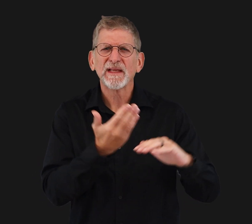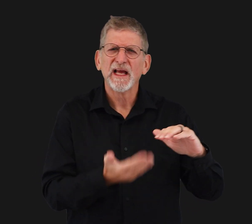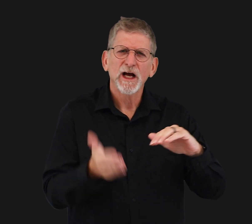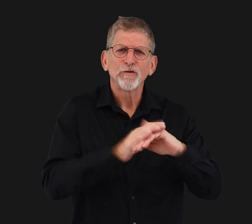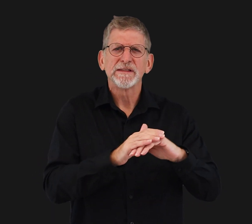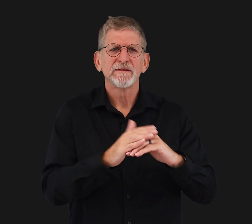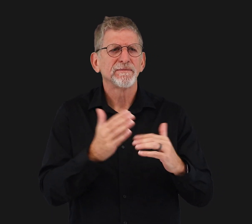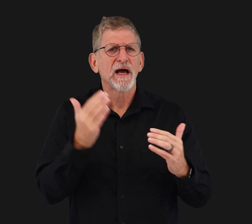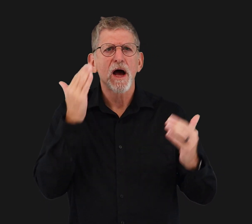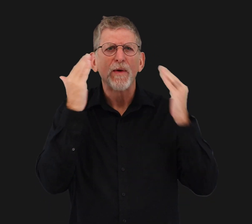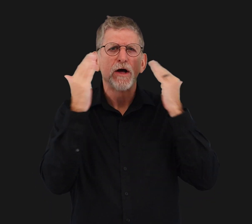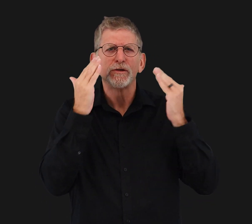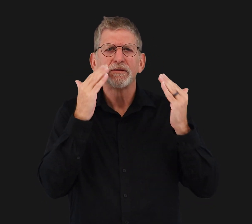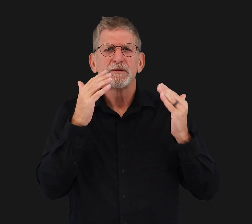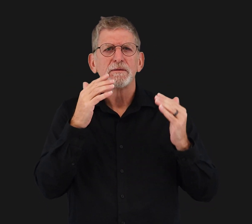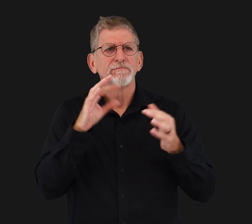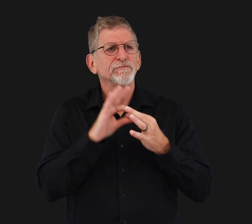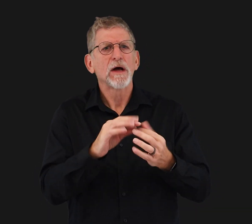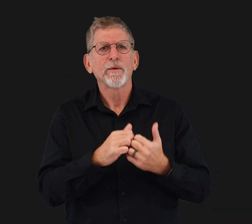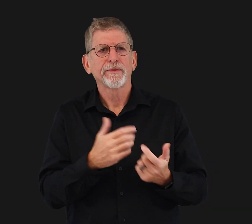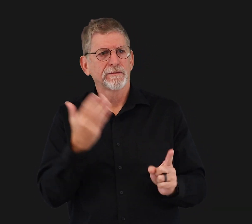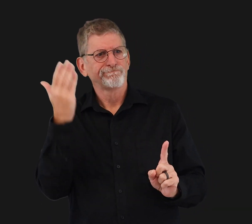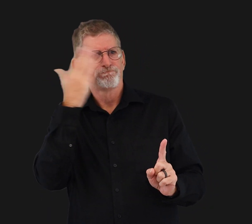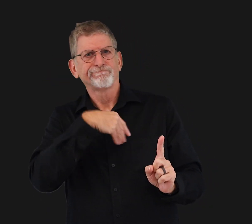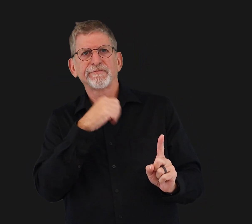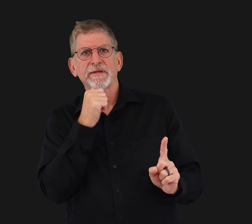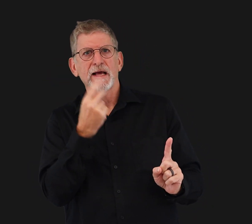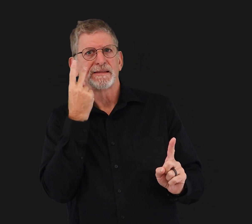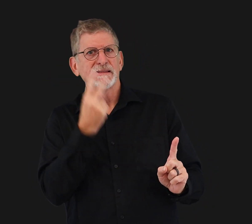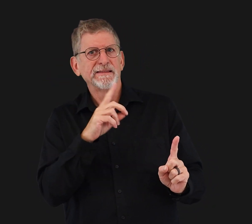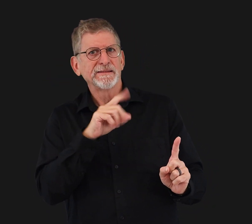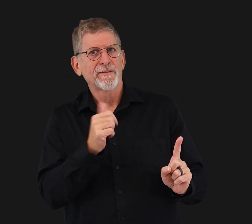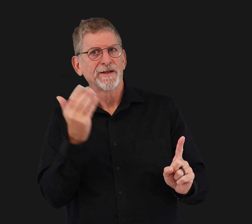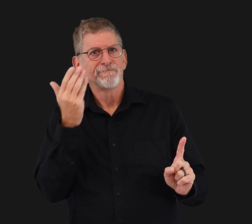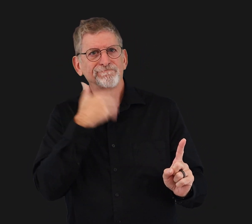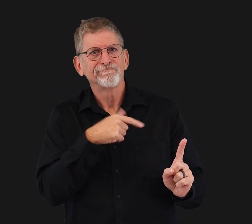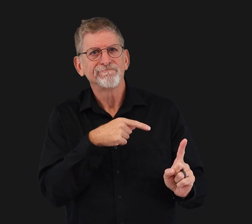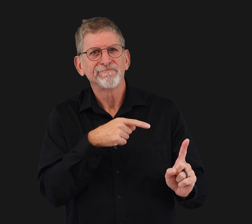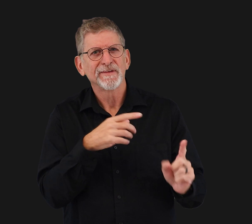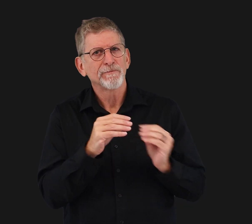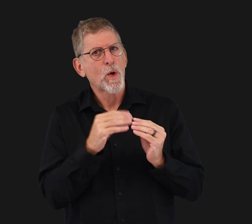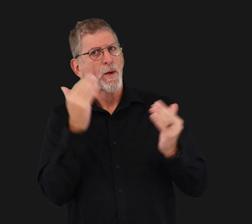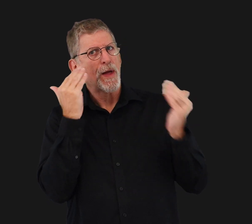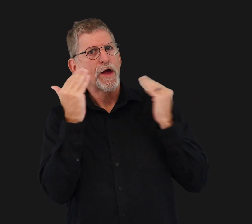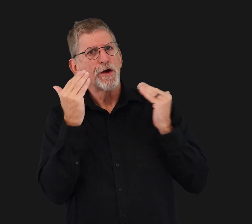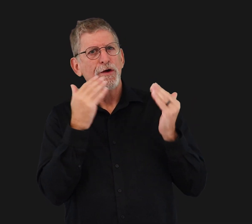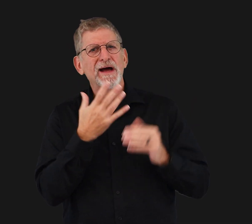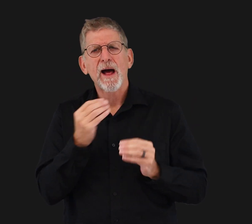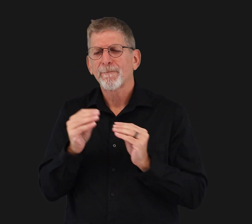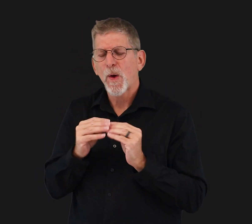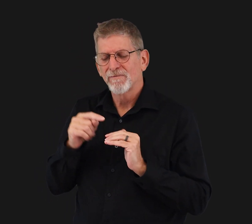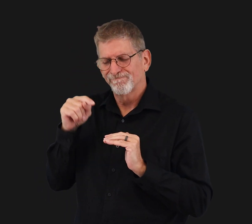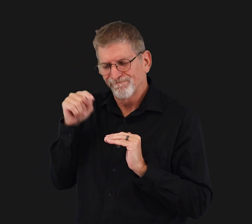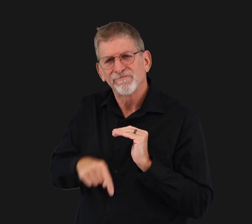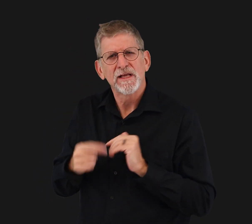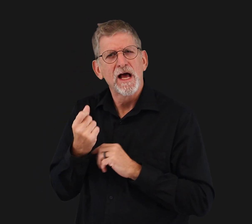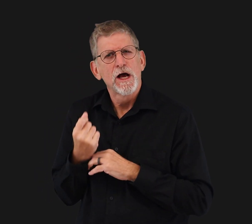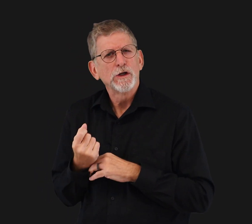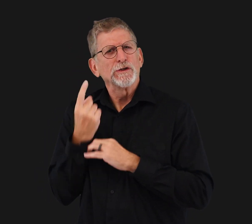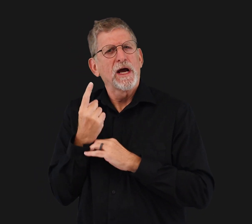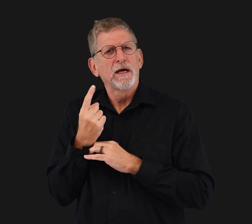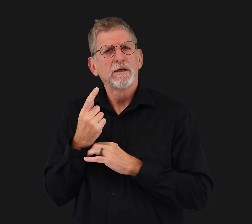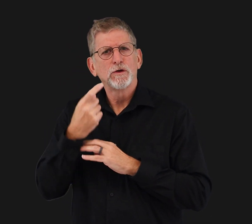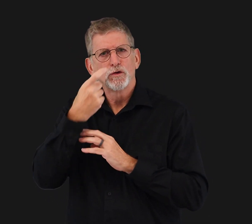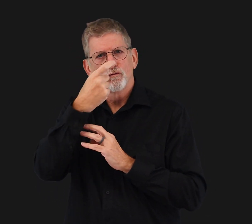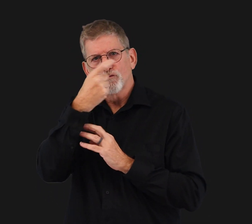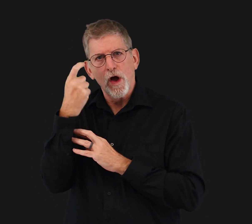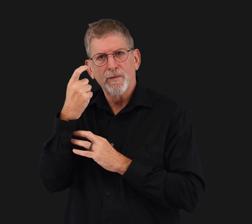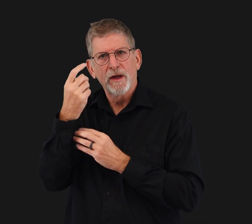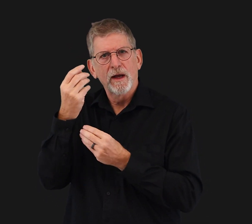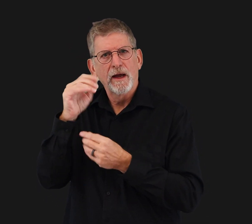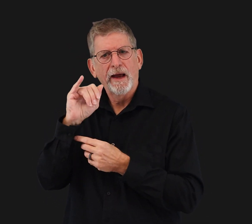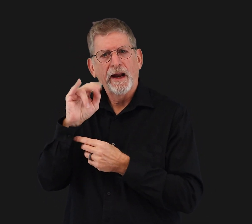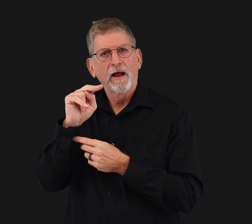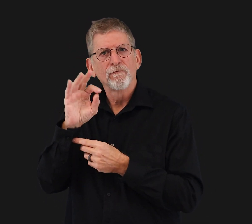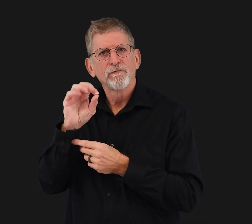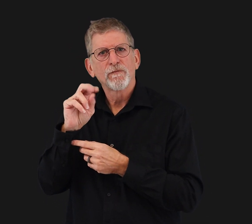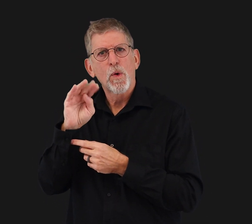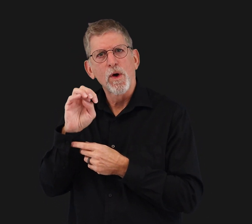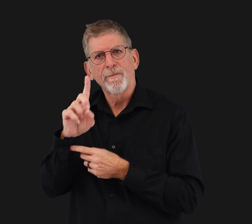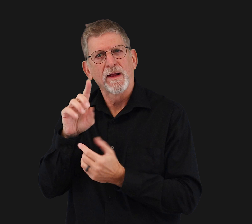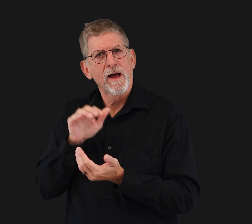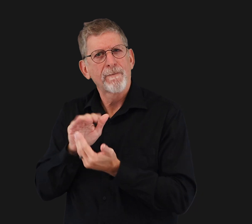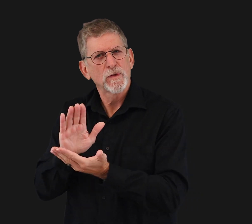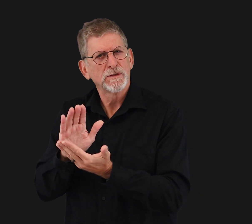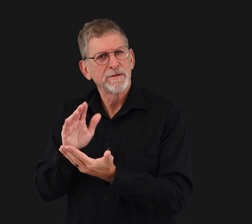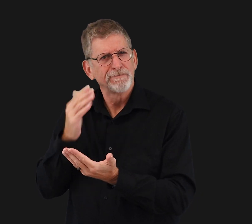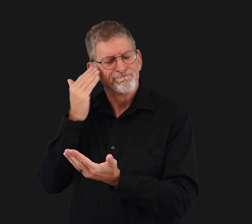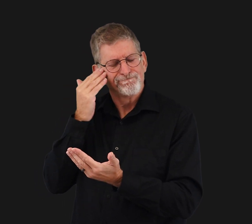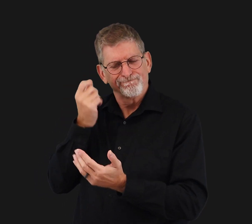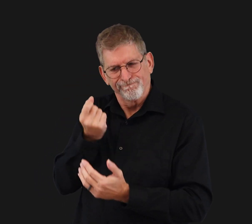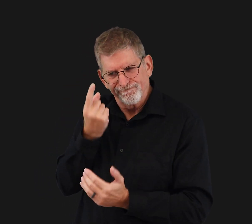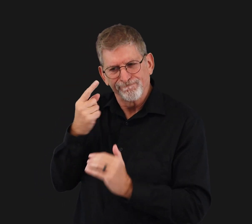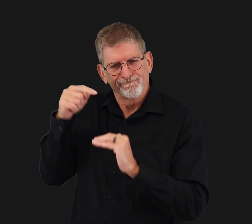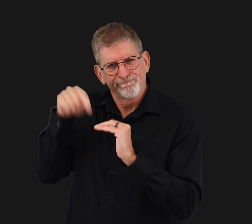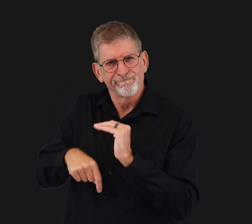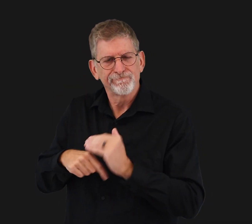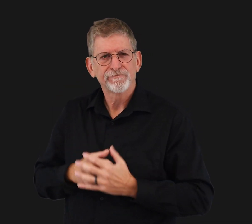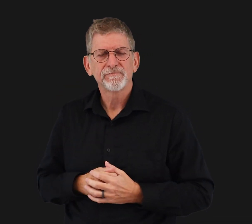• Increasing awareness around non-visible disabilities, and a deeper understanding of a trauma-informed approach